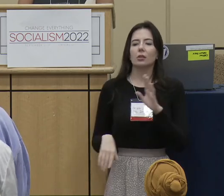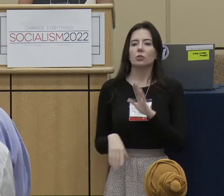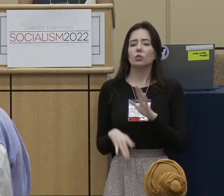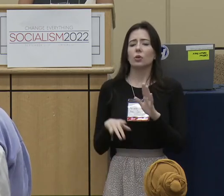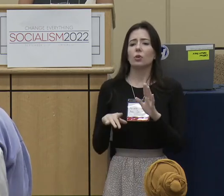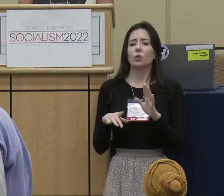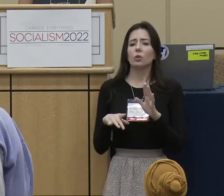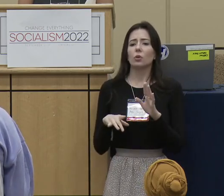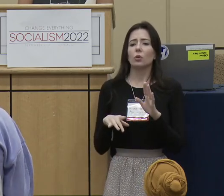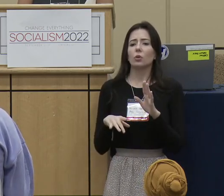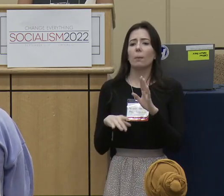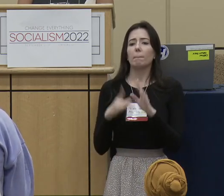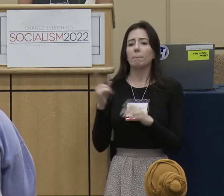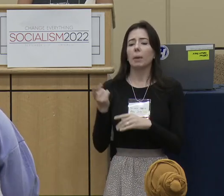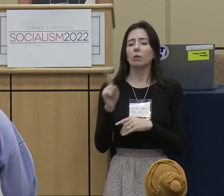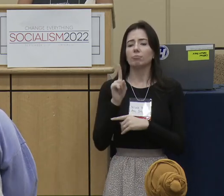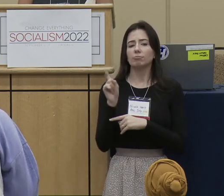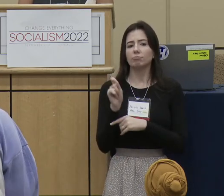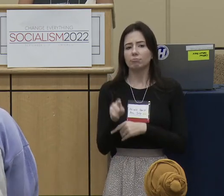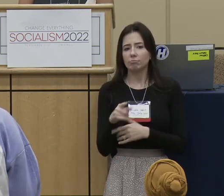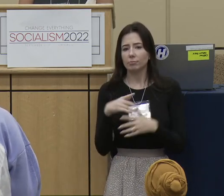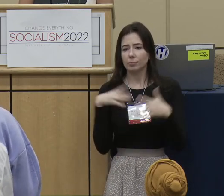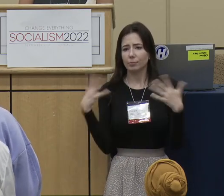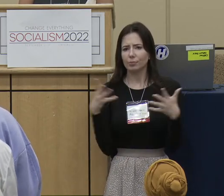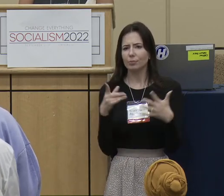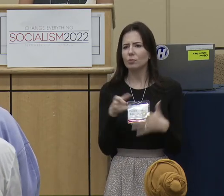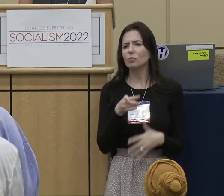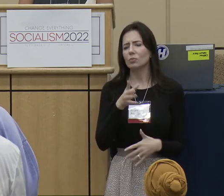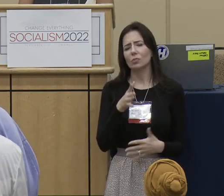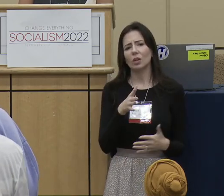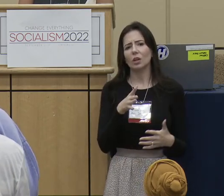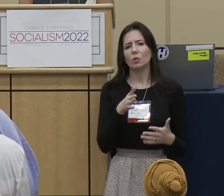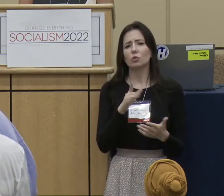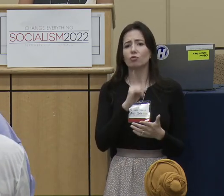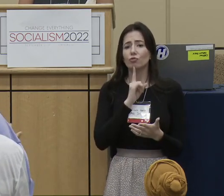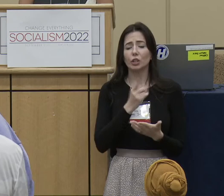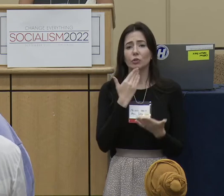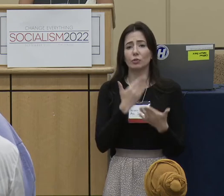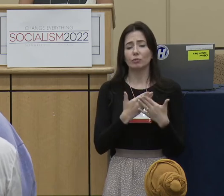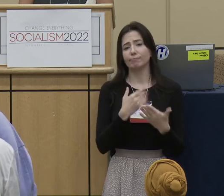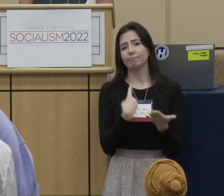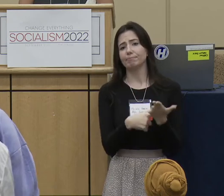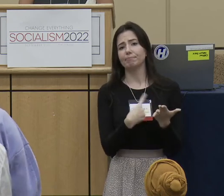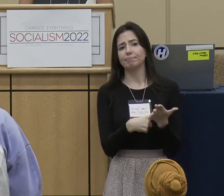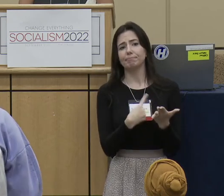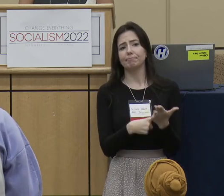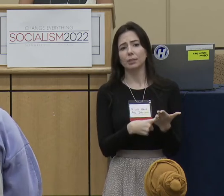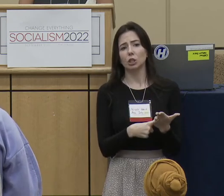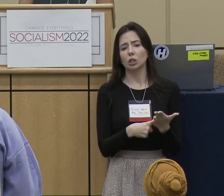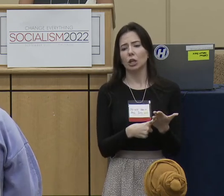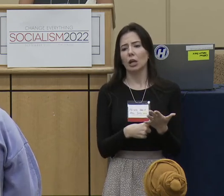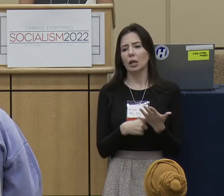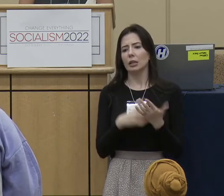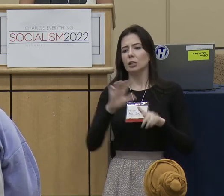selling your labor . ≫ So, my question for you is you spoke really eloquently about the challenges of working